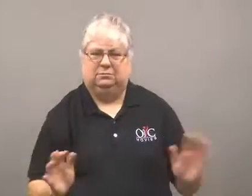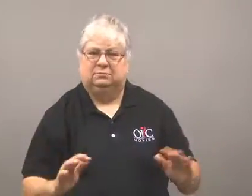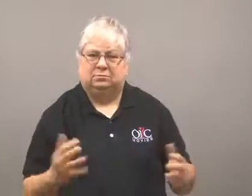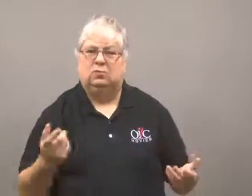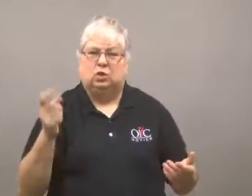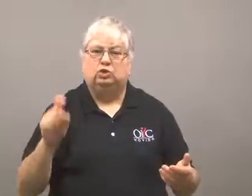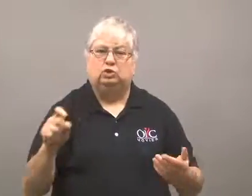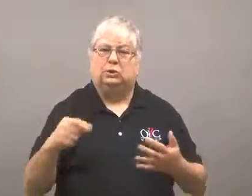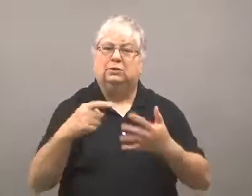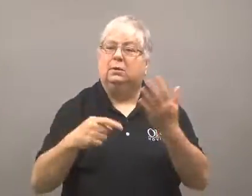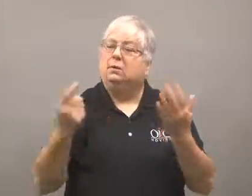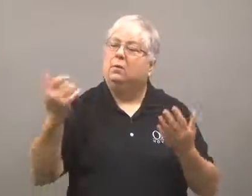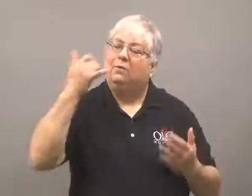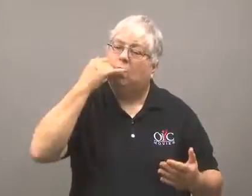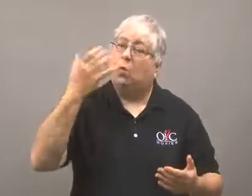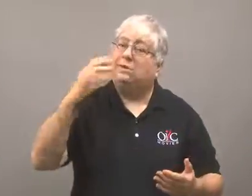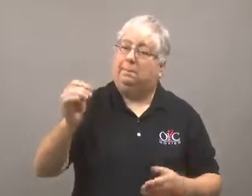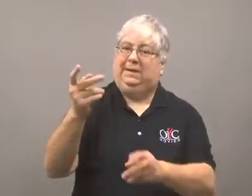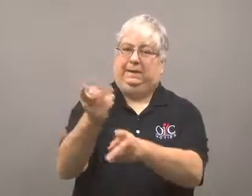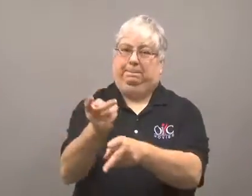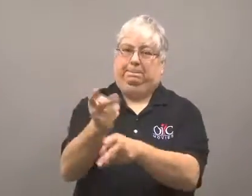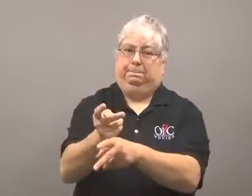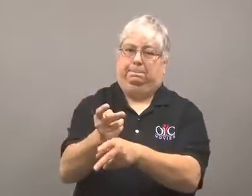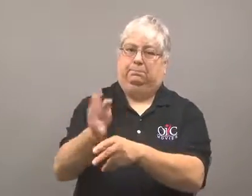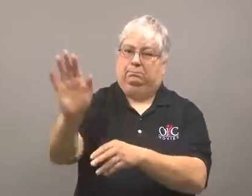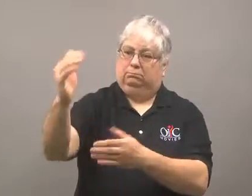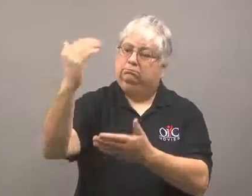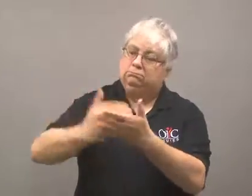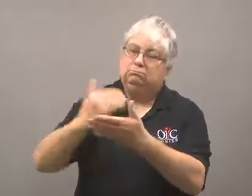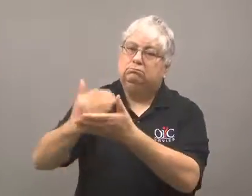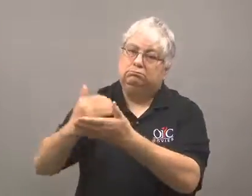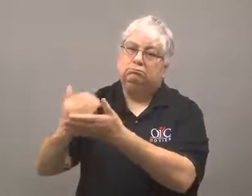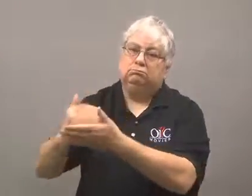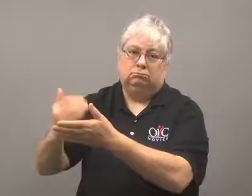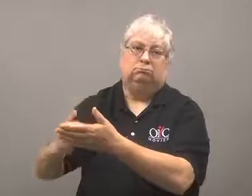He says phone companies should maintain control of the records.